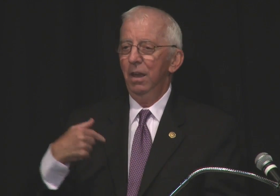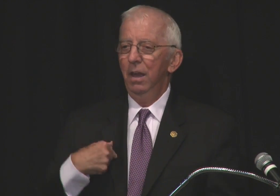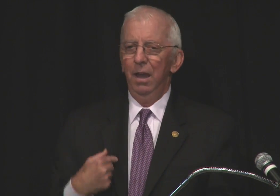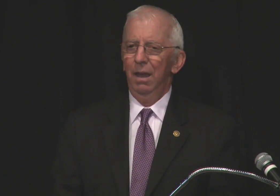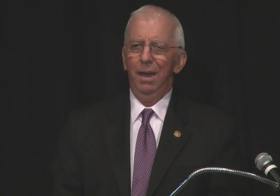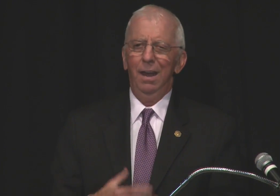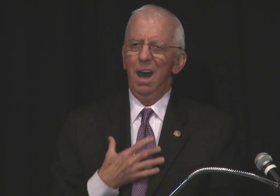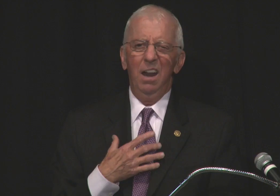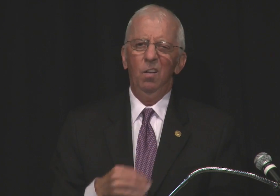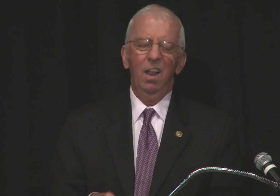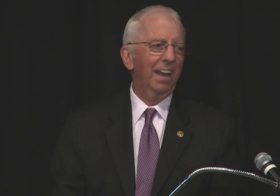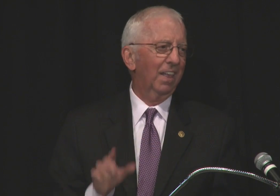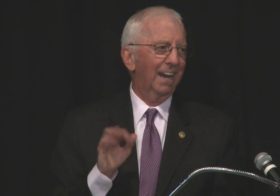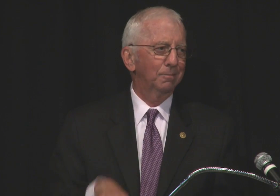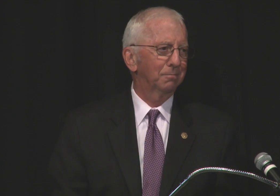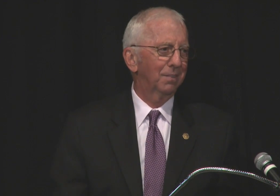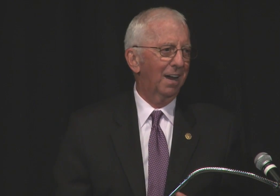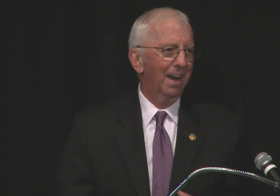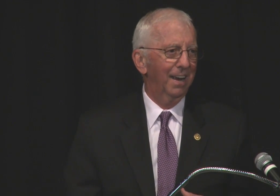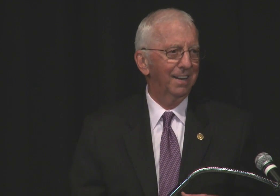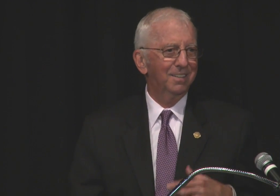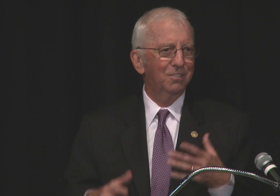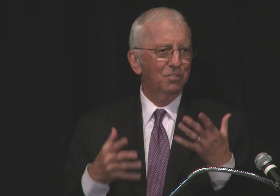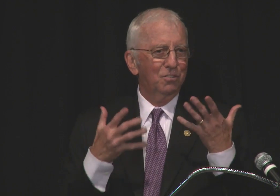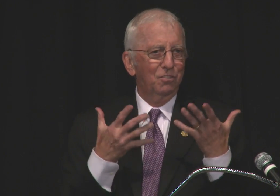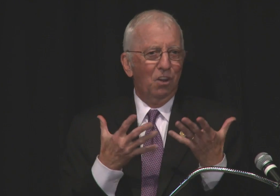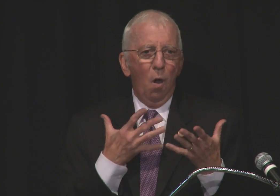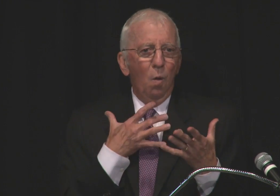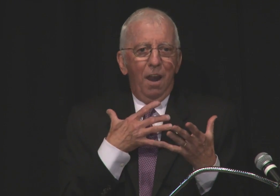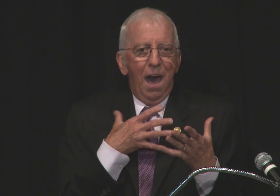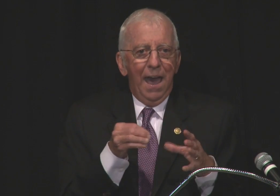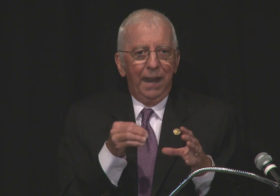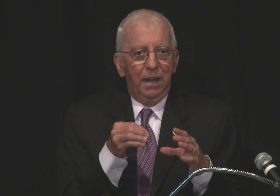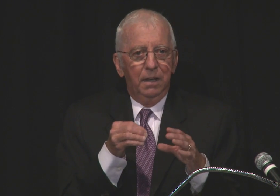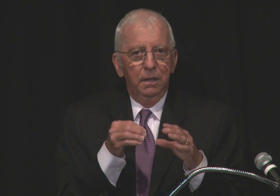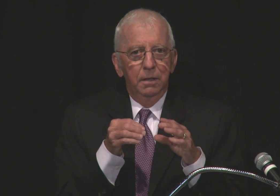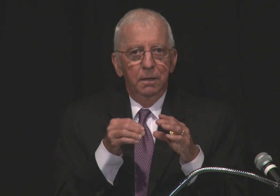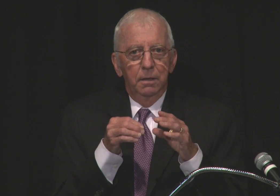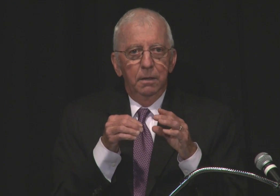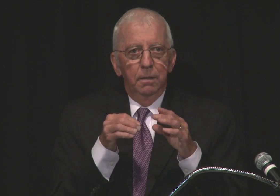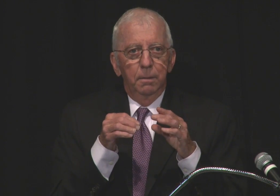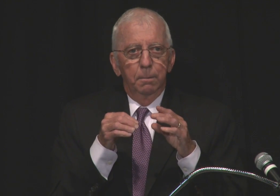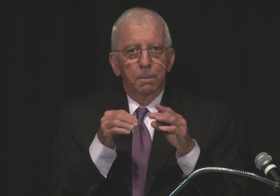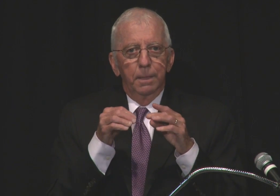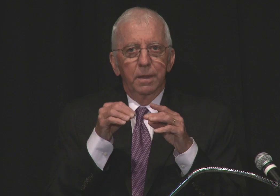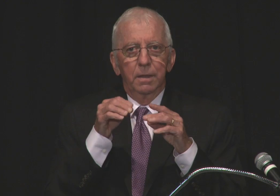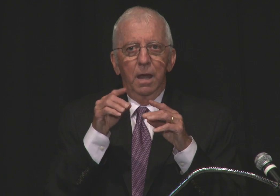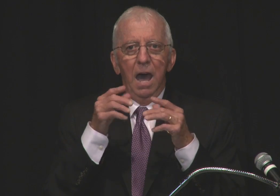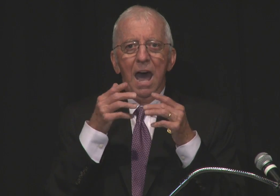And I don't like that. I don't like...